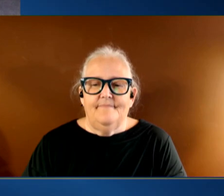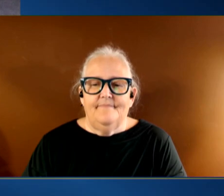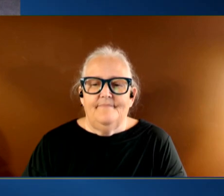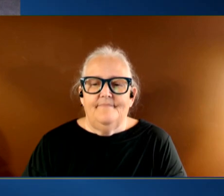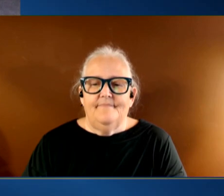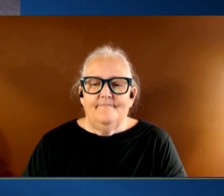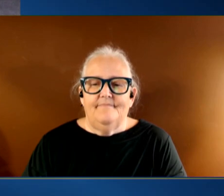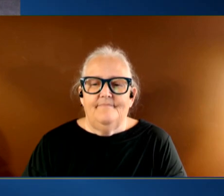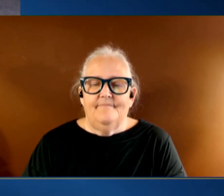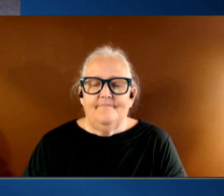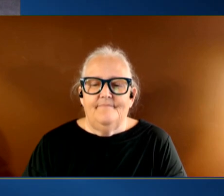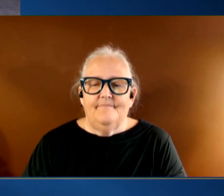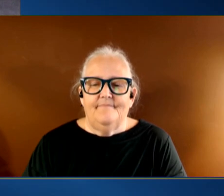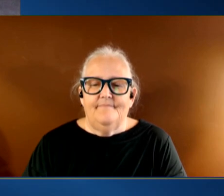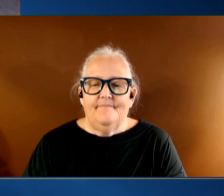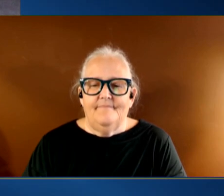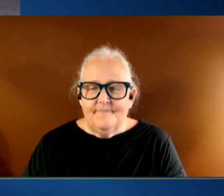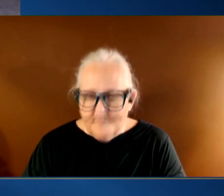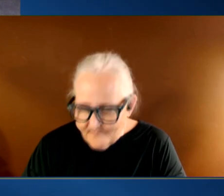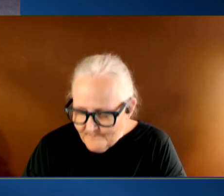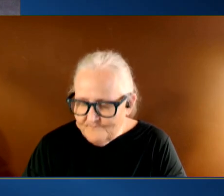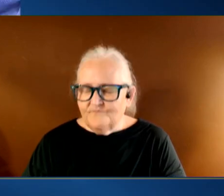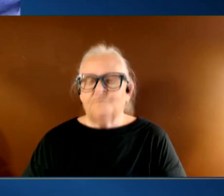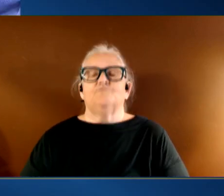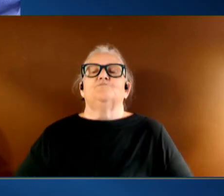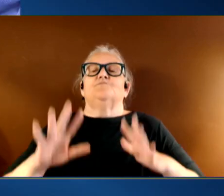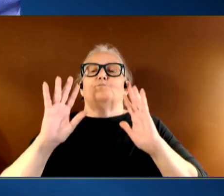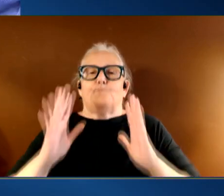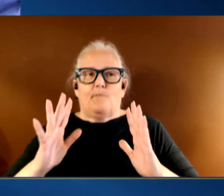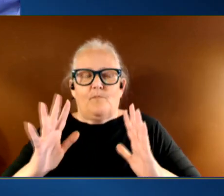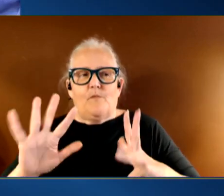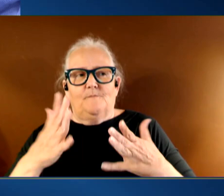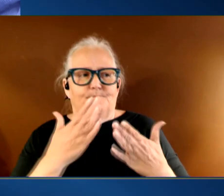Greetings. First of all, thank you for the invitation to be here on this illustrious